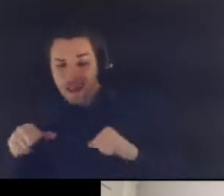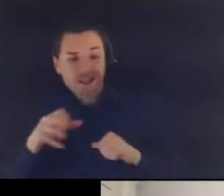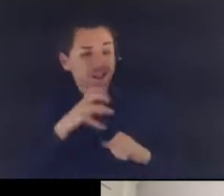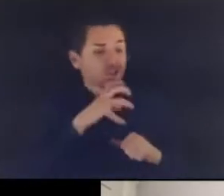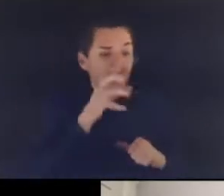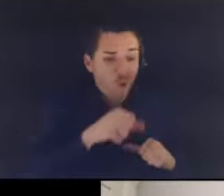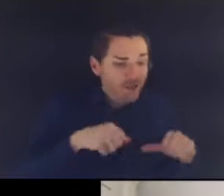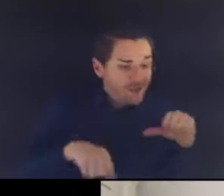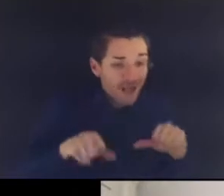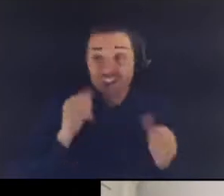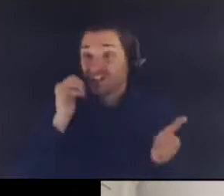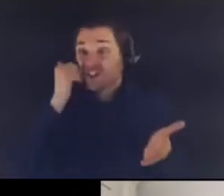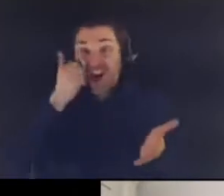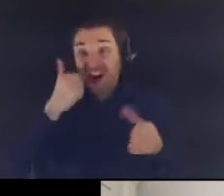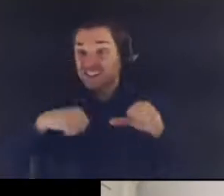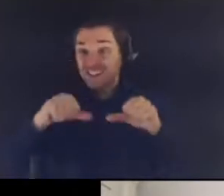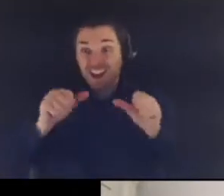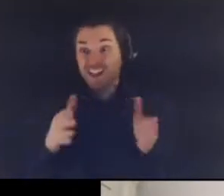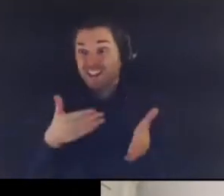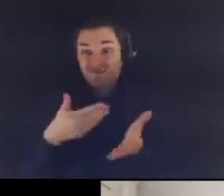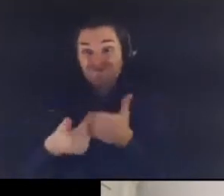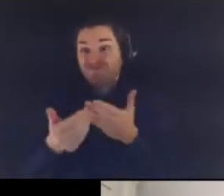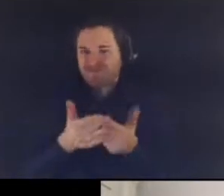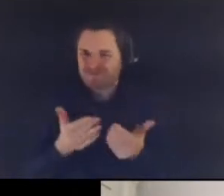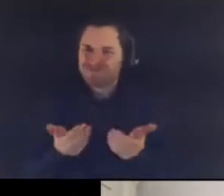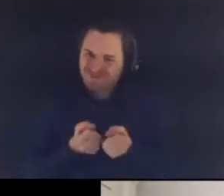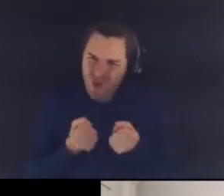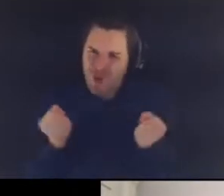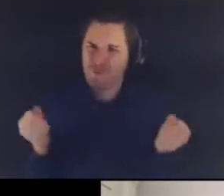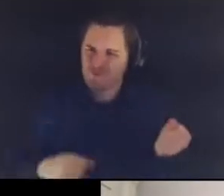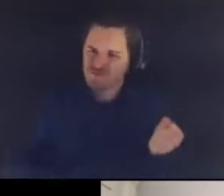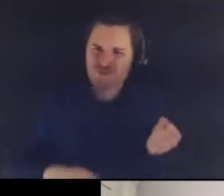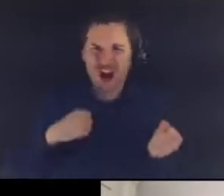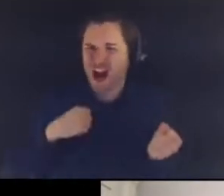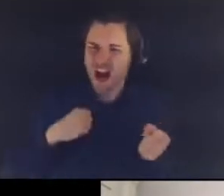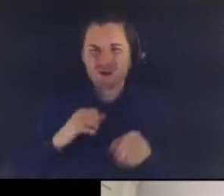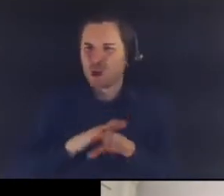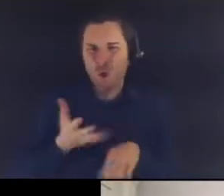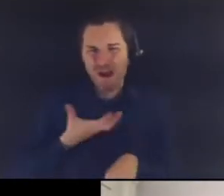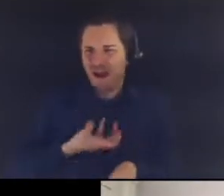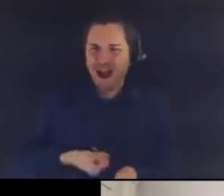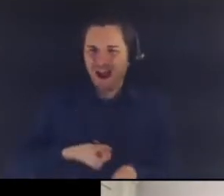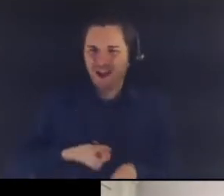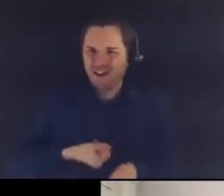be proud of your disability and not hide it. Politicize it and use it to decrease ableism